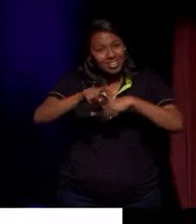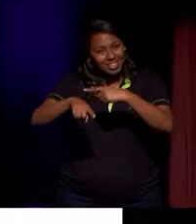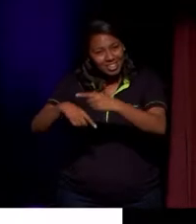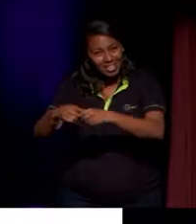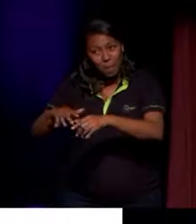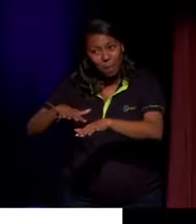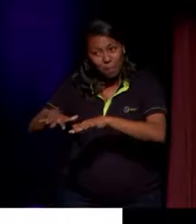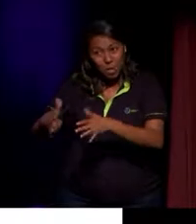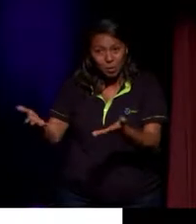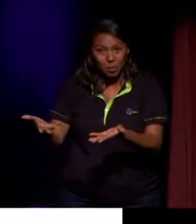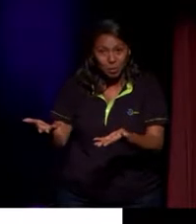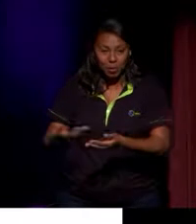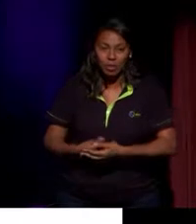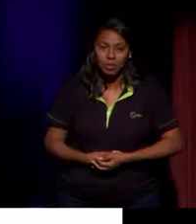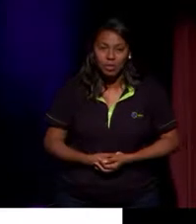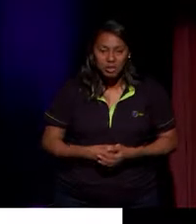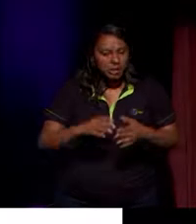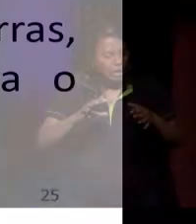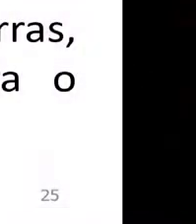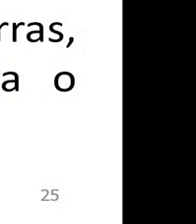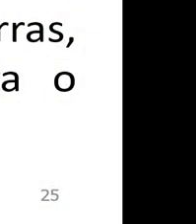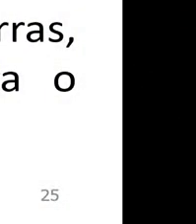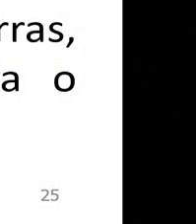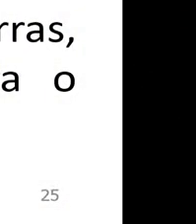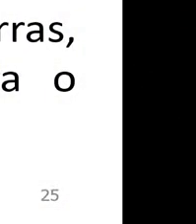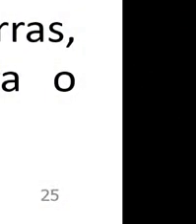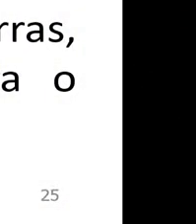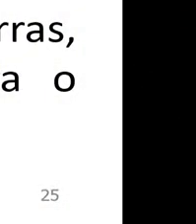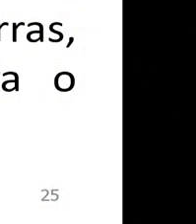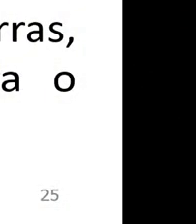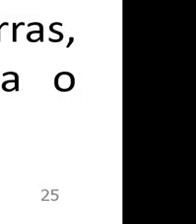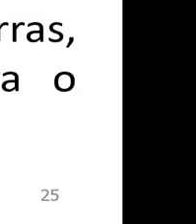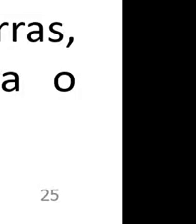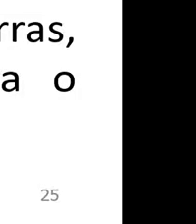at regional and international level, alliances of diverse types,